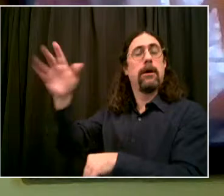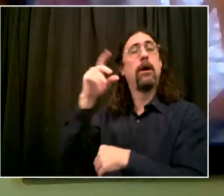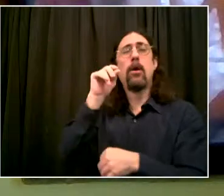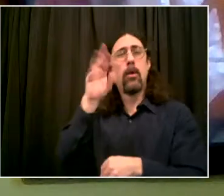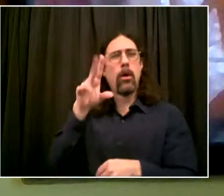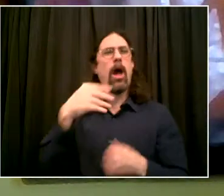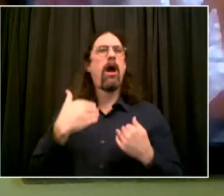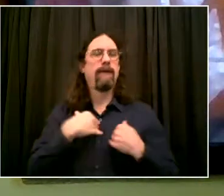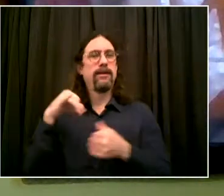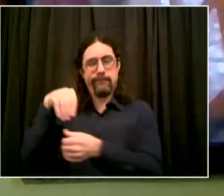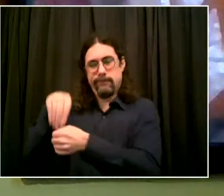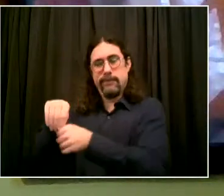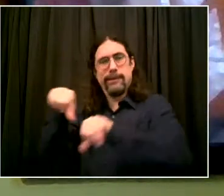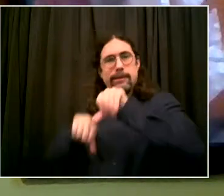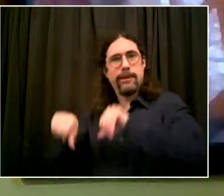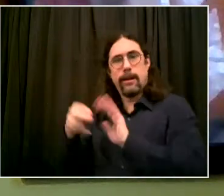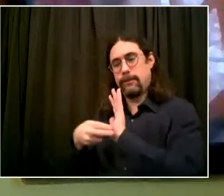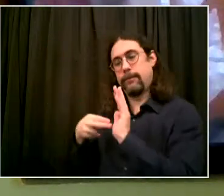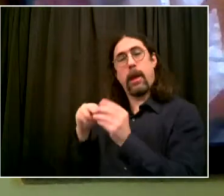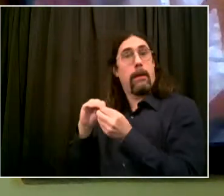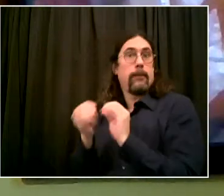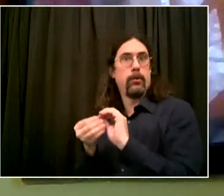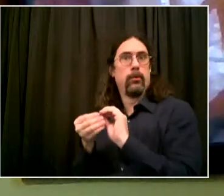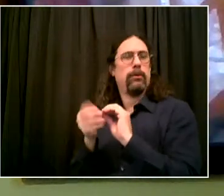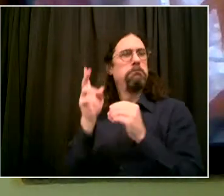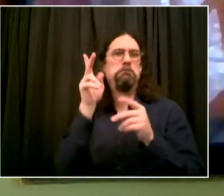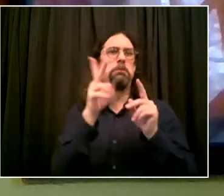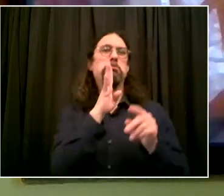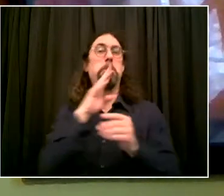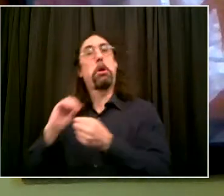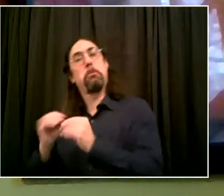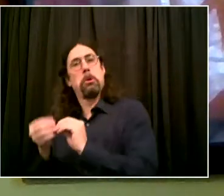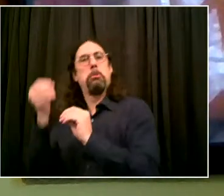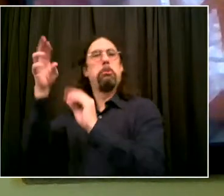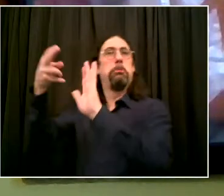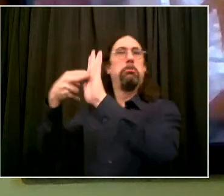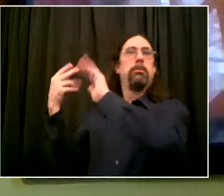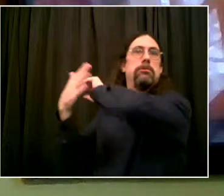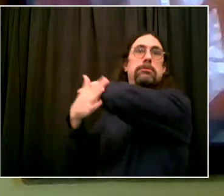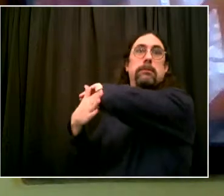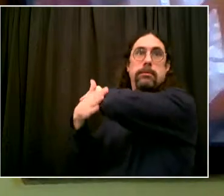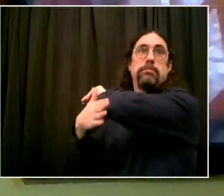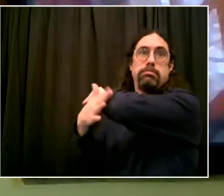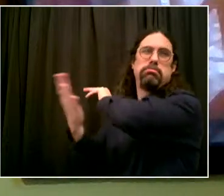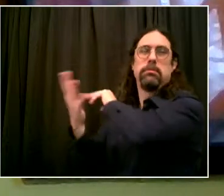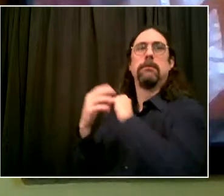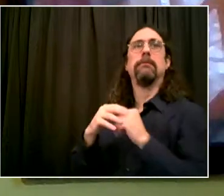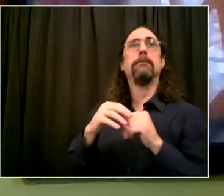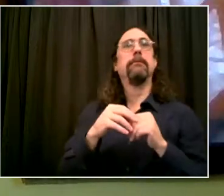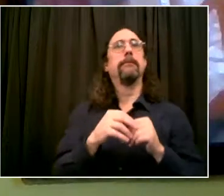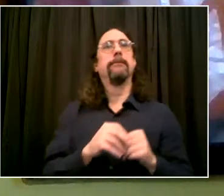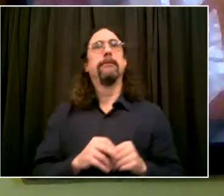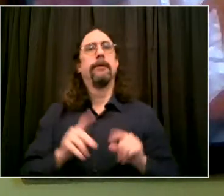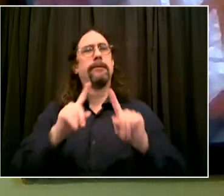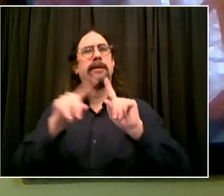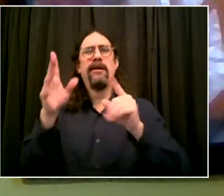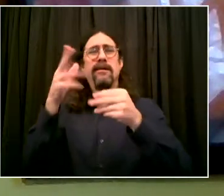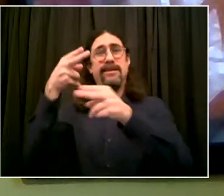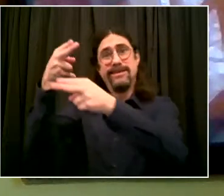T HAHAMET ANS ONE PERSON IS MORE LIKELY TO TRANSMIT INFECTION BACK